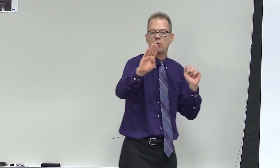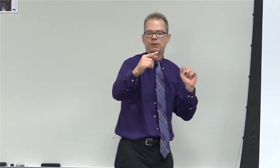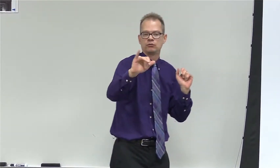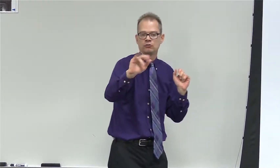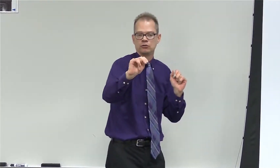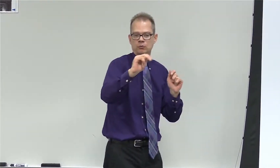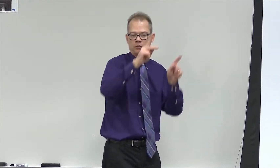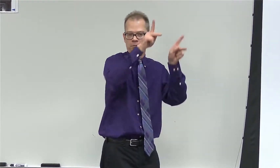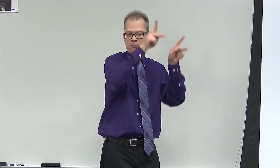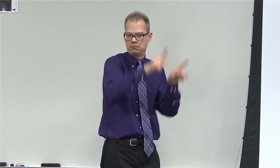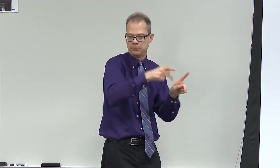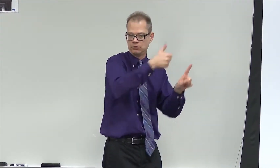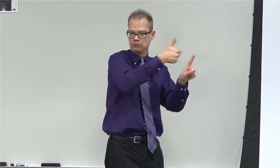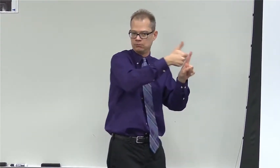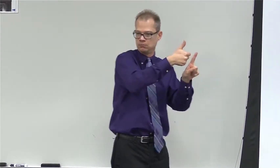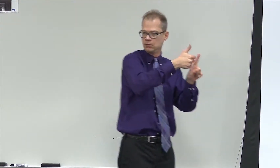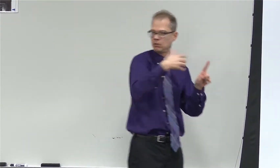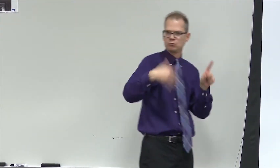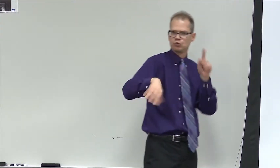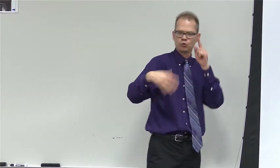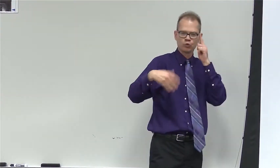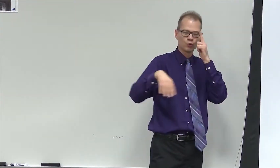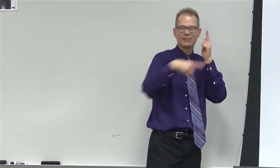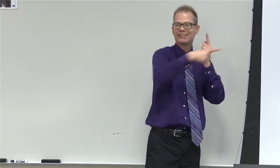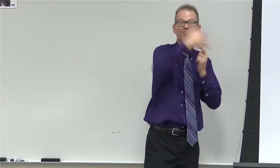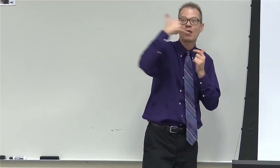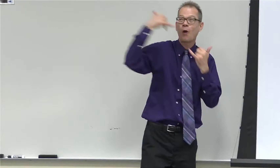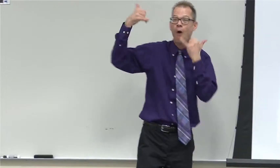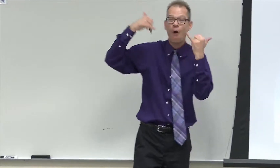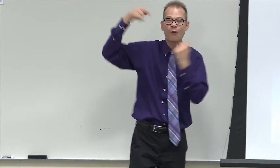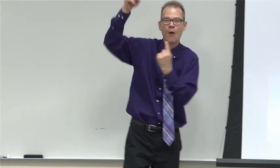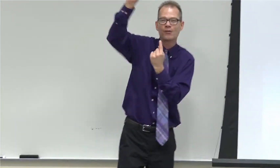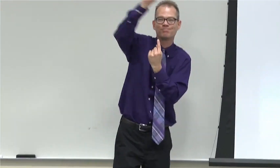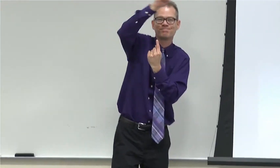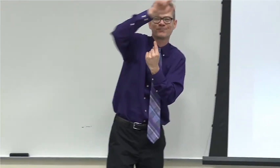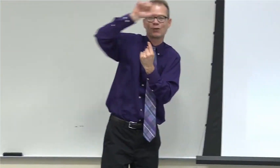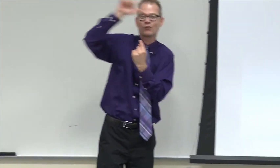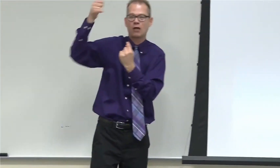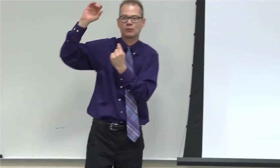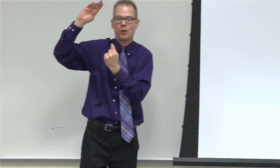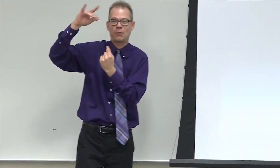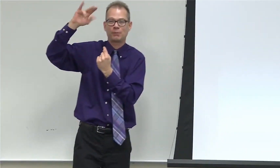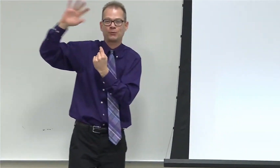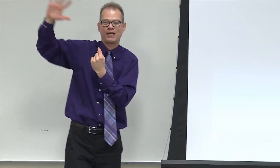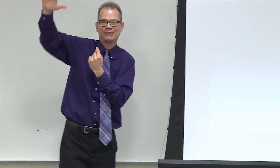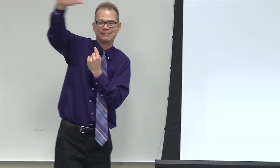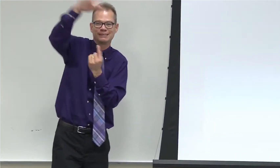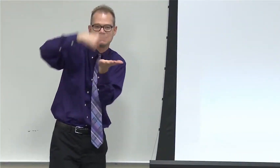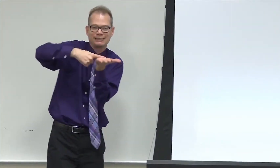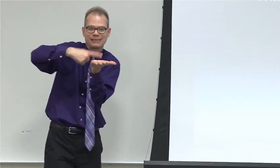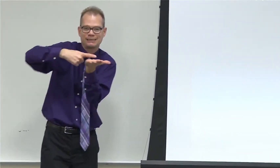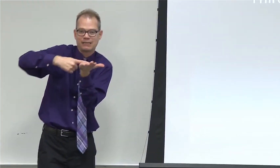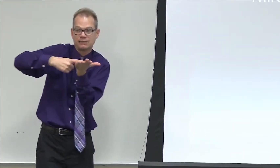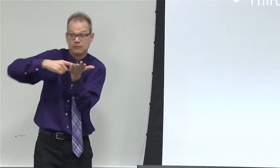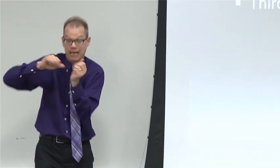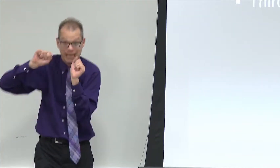Oh, he himself was a famous ob/gyn practitioner, and so called around to a number of different places